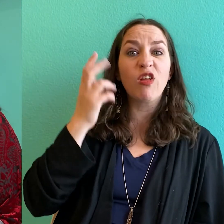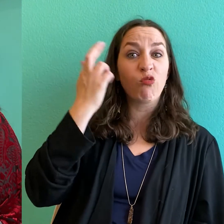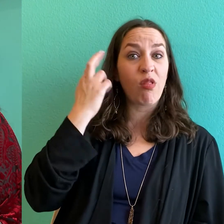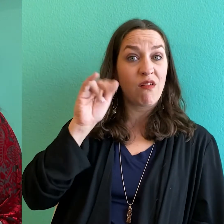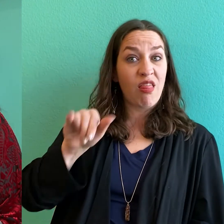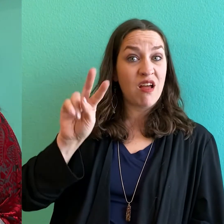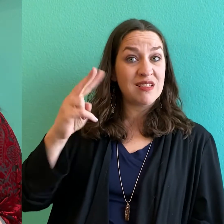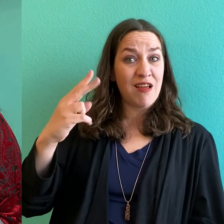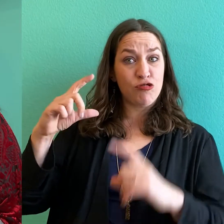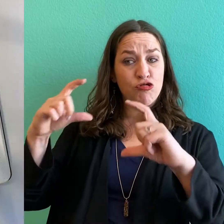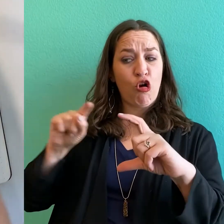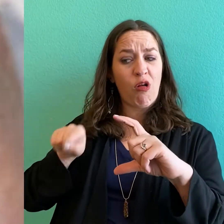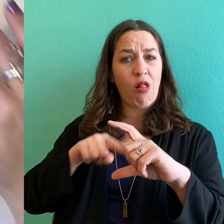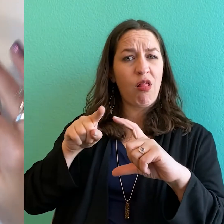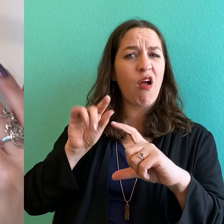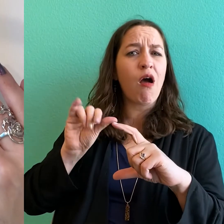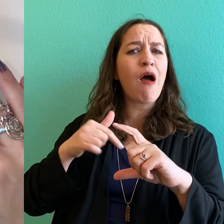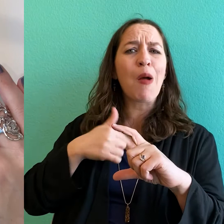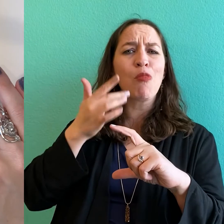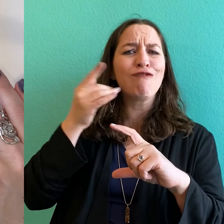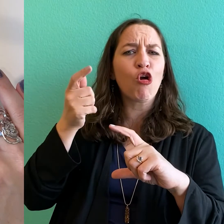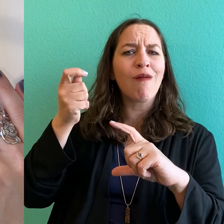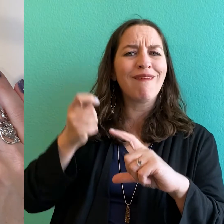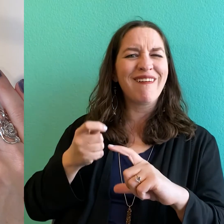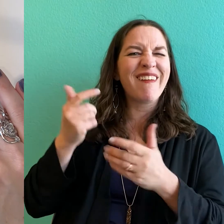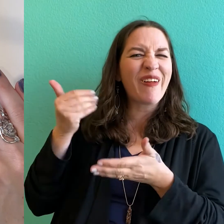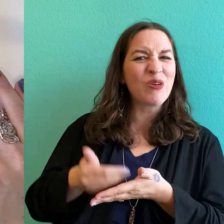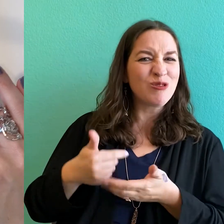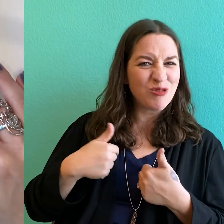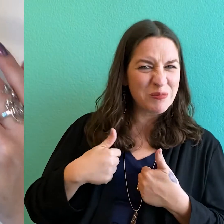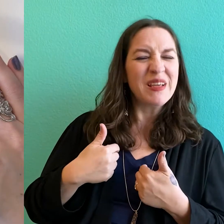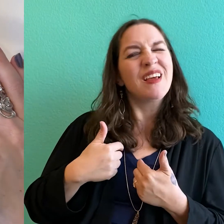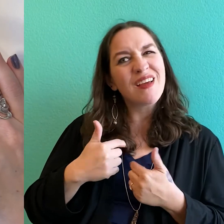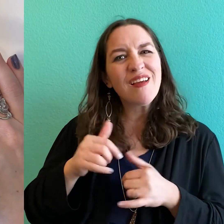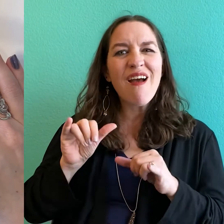gosh, the people in my second circle are actually some of the people I want in my inner